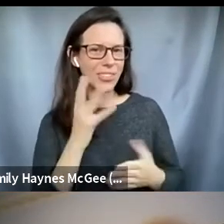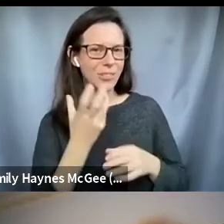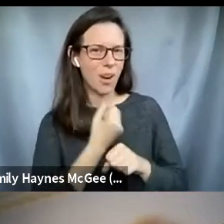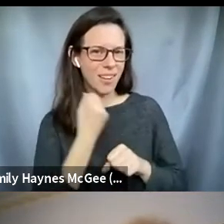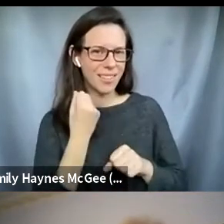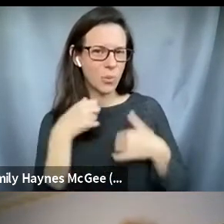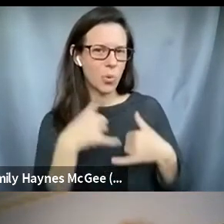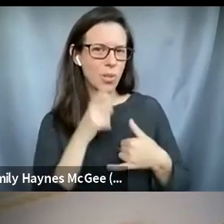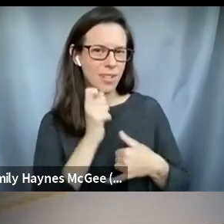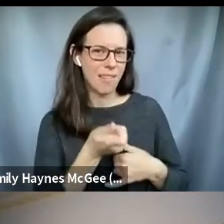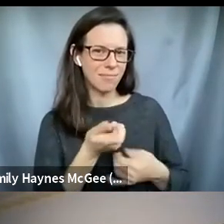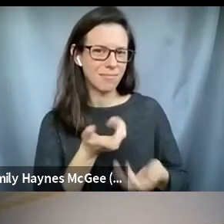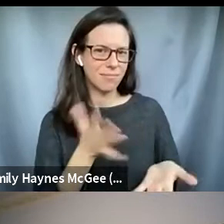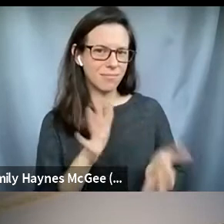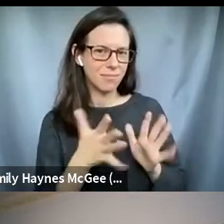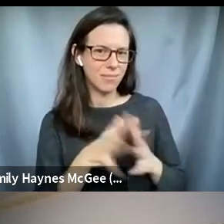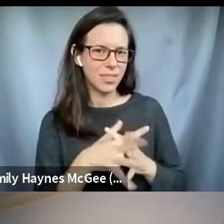So no.